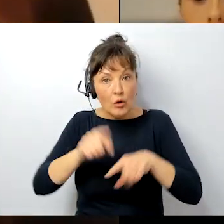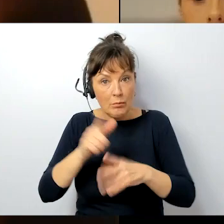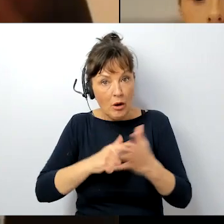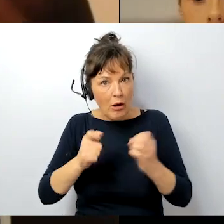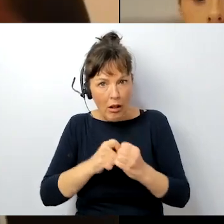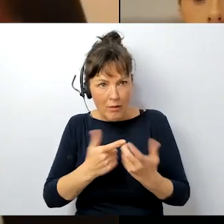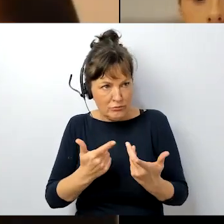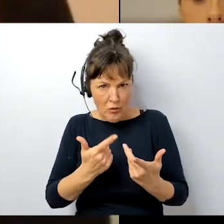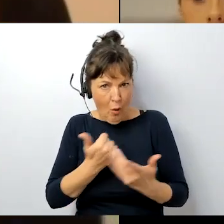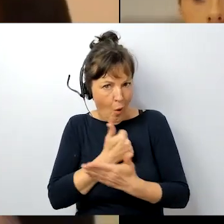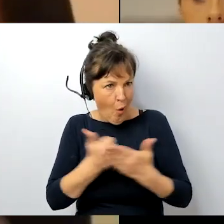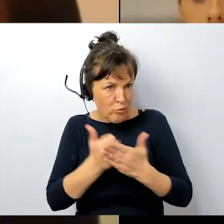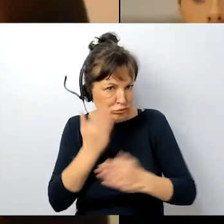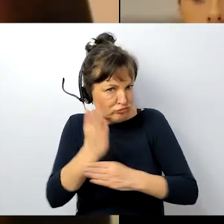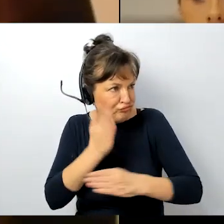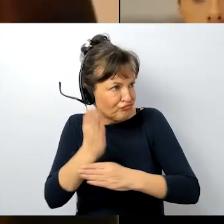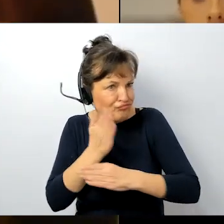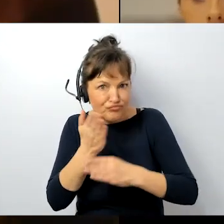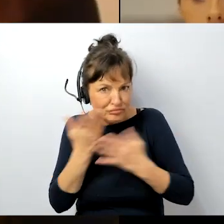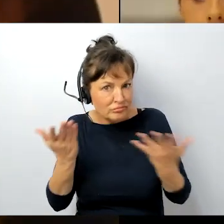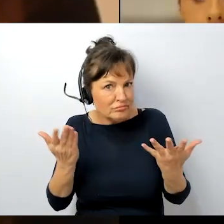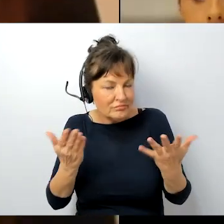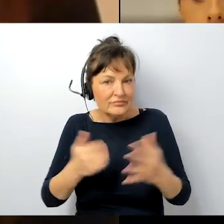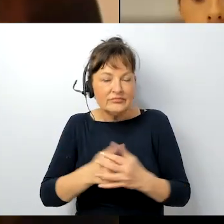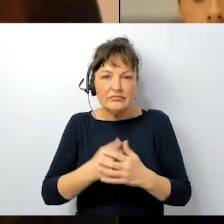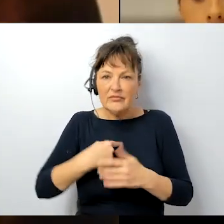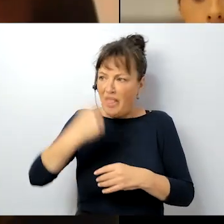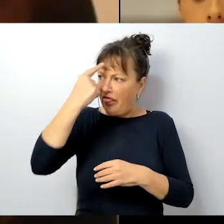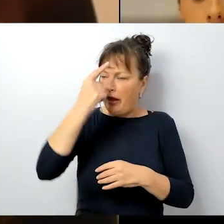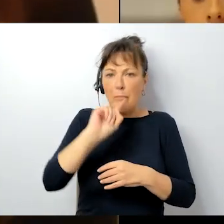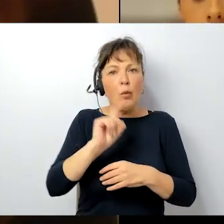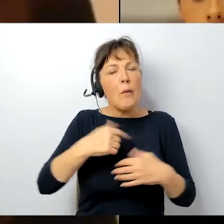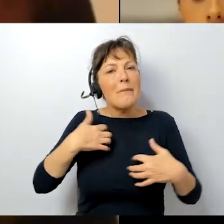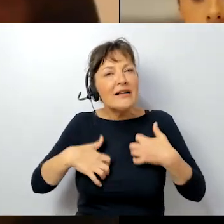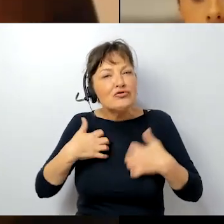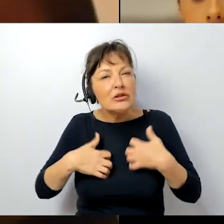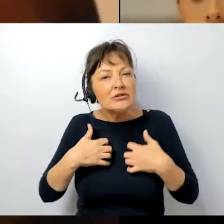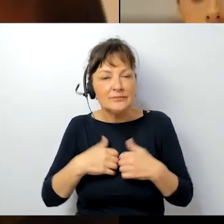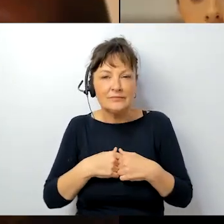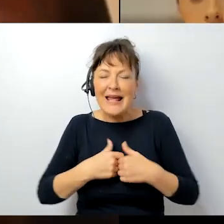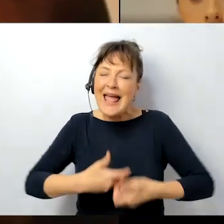don't see many of the people that I know that are in football clubs or things like that not going